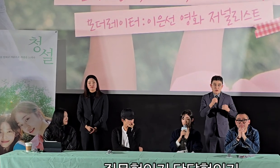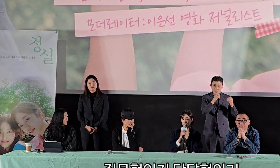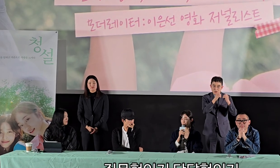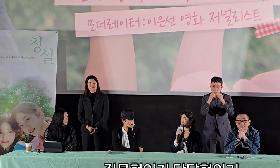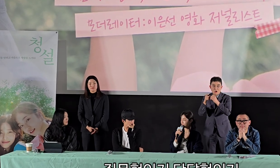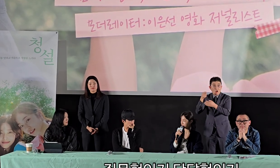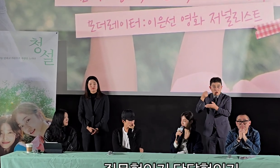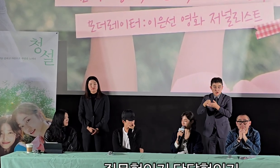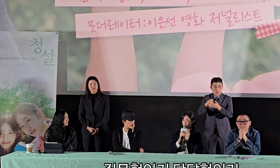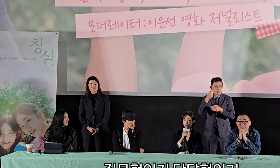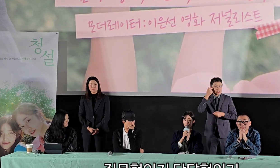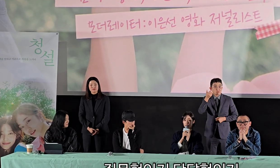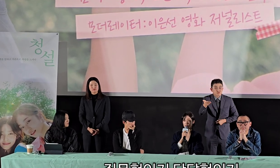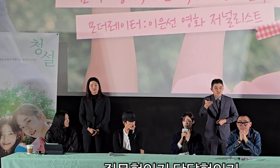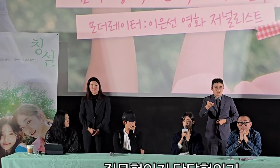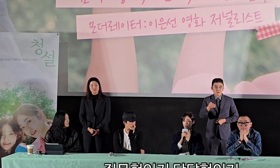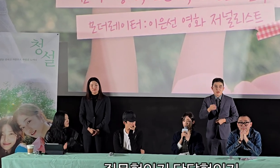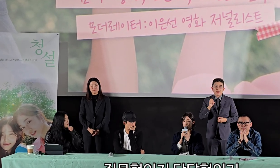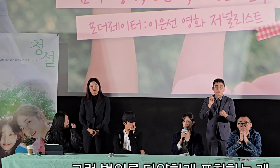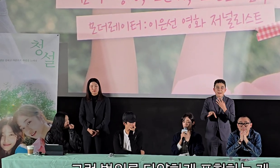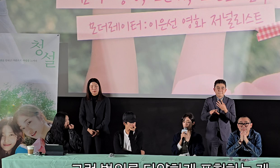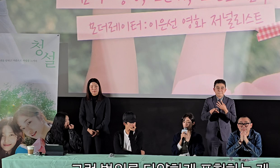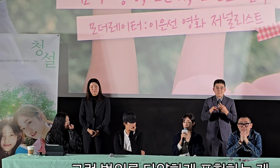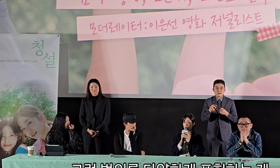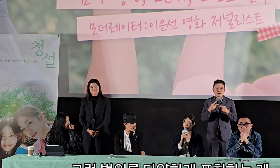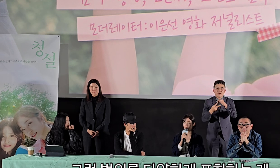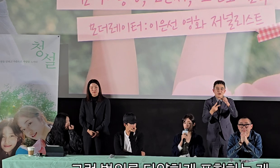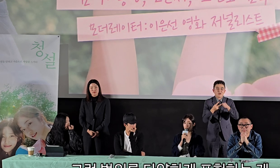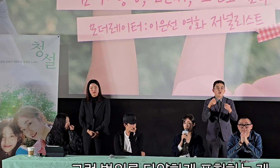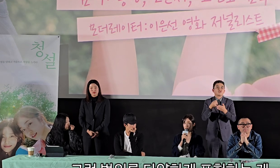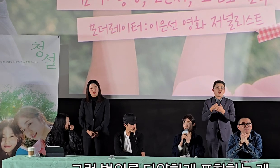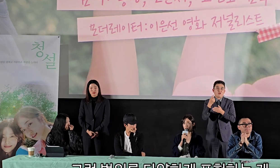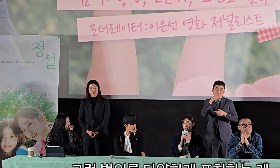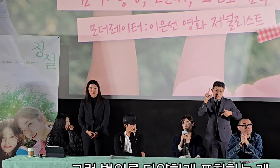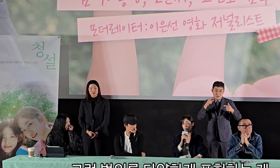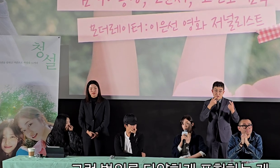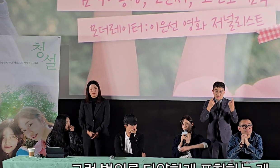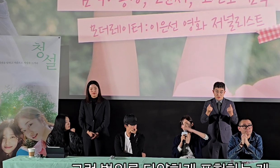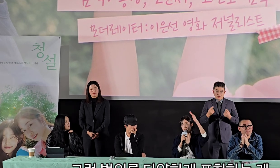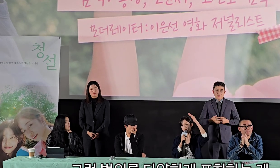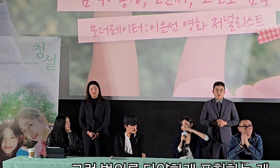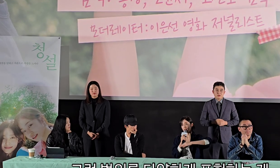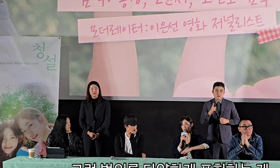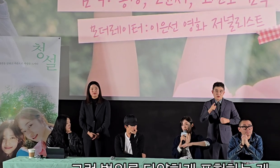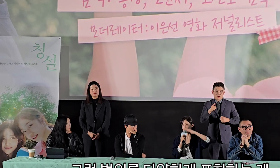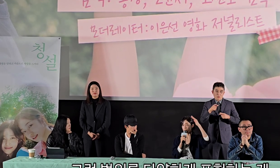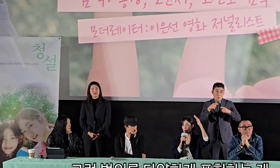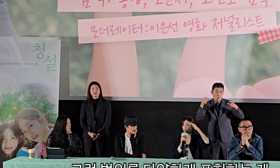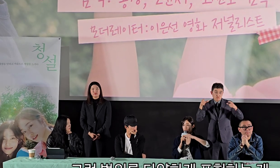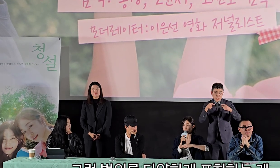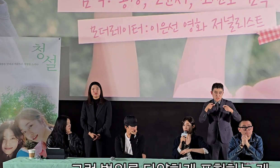Whether it's a question or a short answer. The range is expressed in various ways